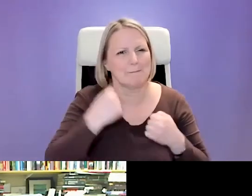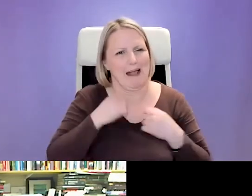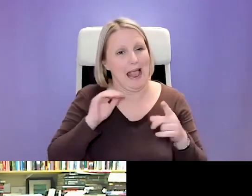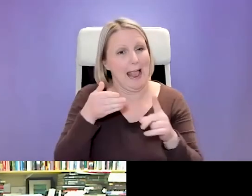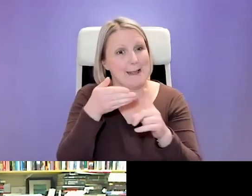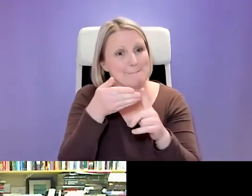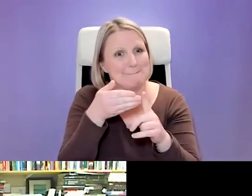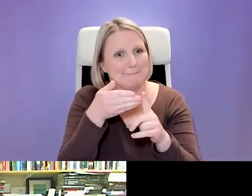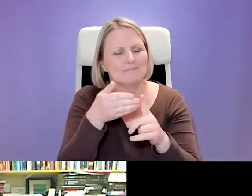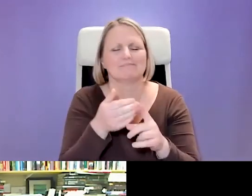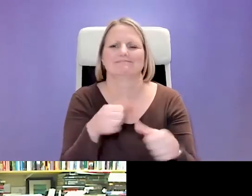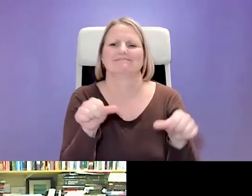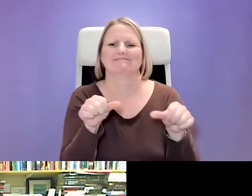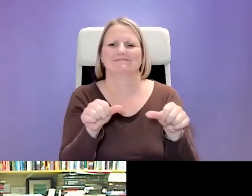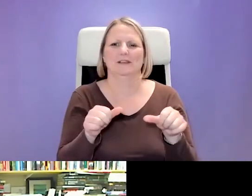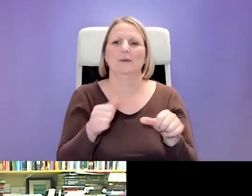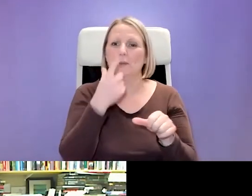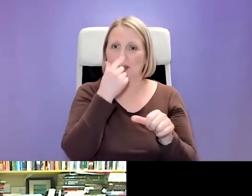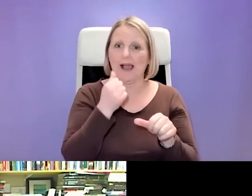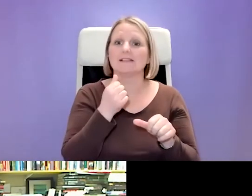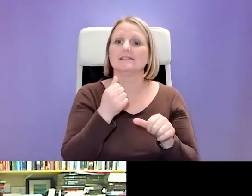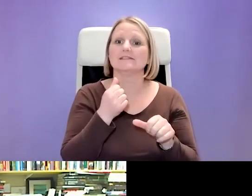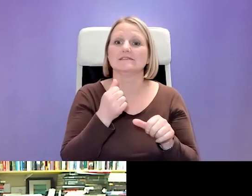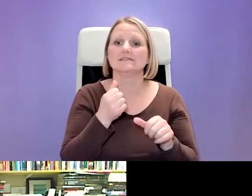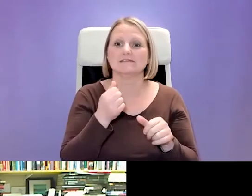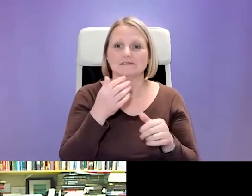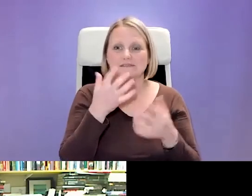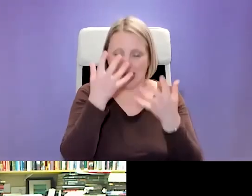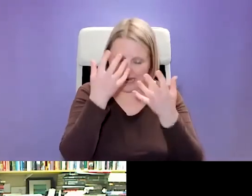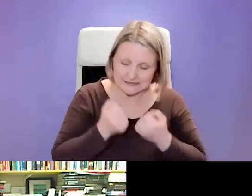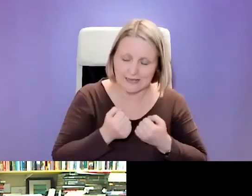once we affirm all baptised Christians are equal,